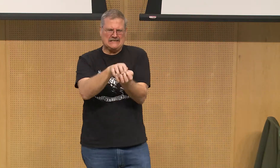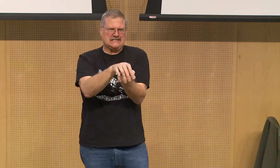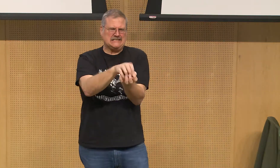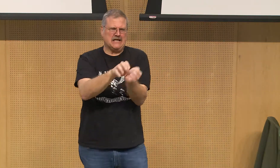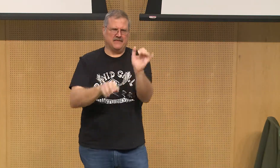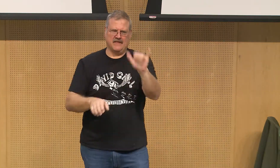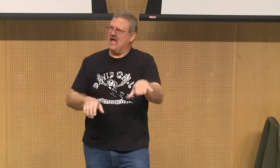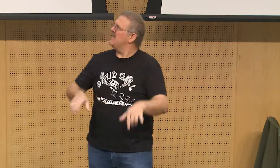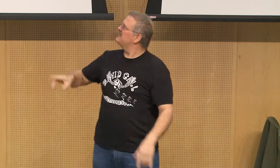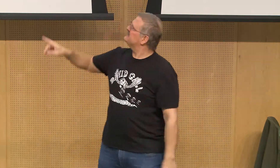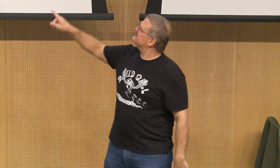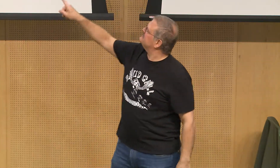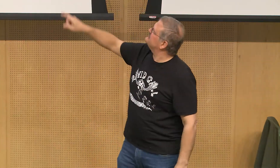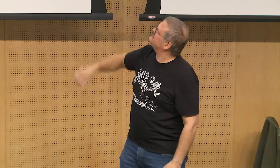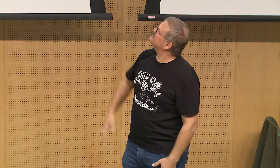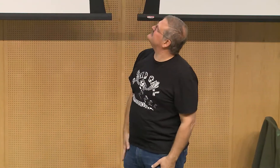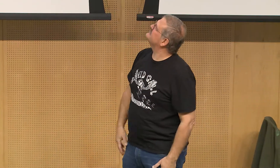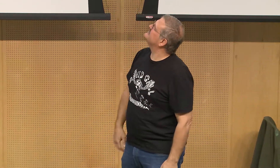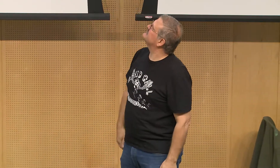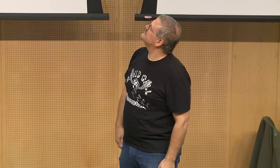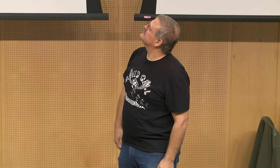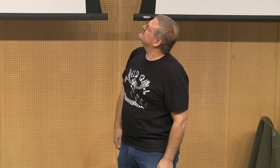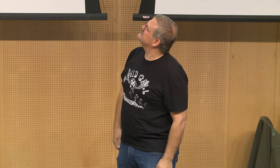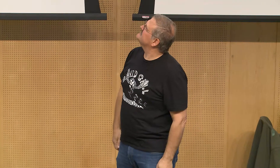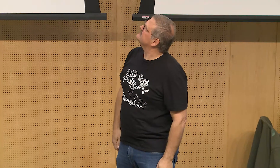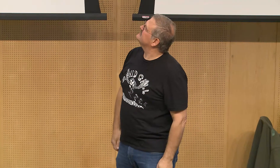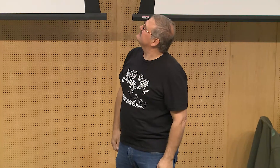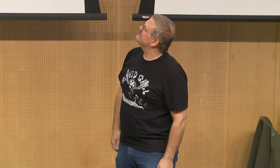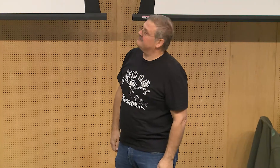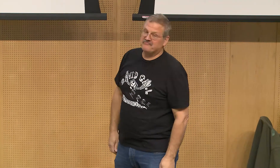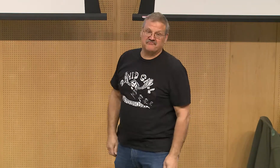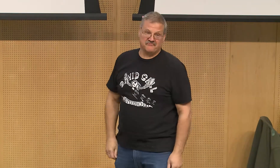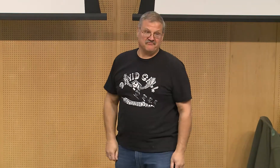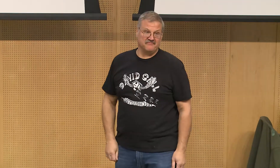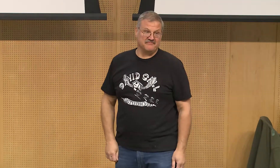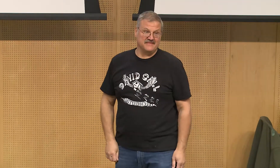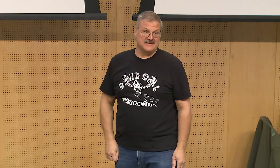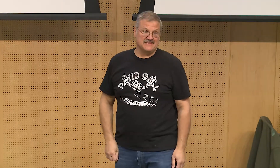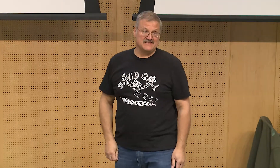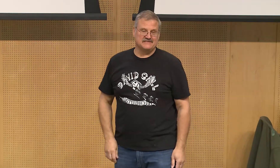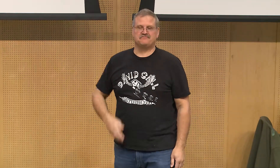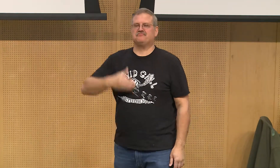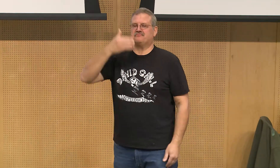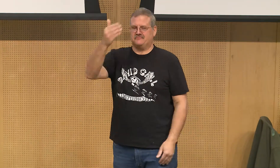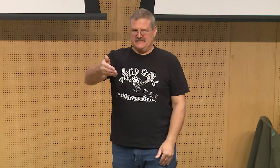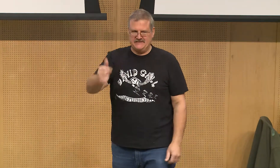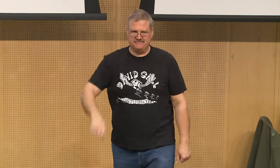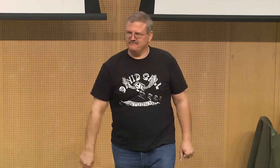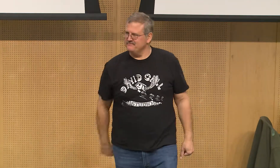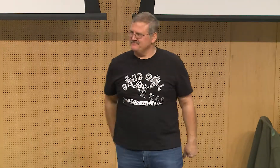and that's why I have these mouths on the table. I'm smashing them as part of my resistance to that upbringing.